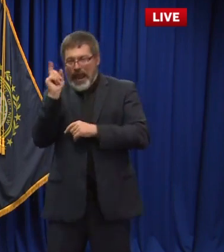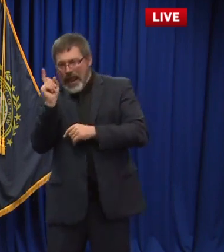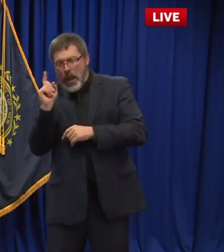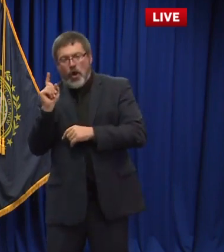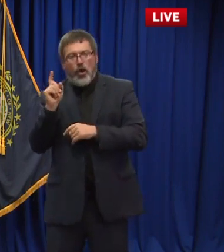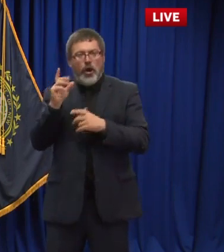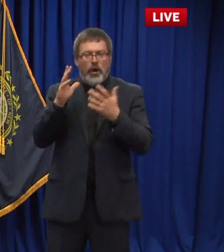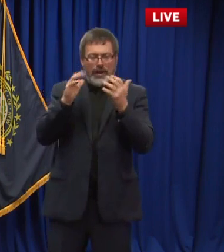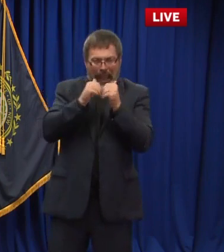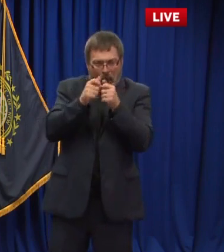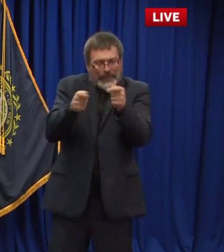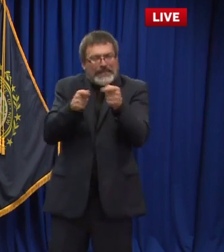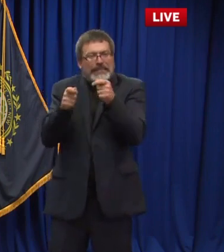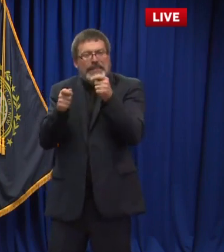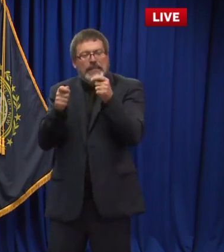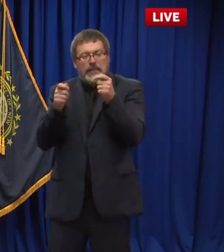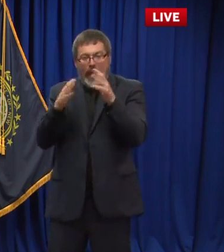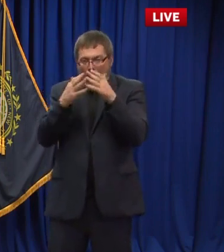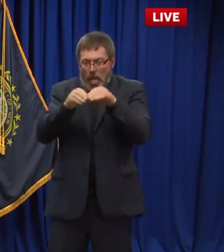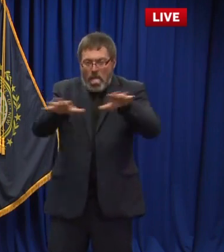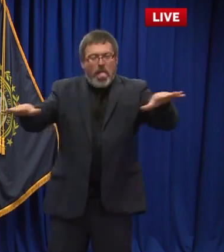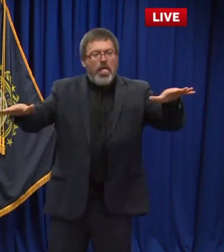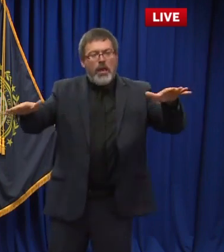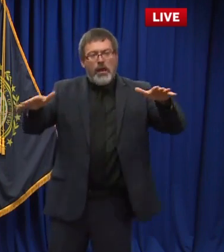HOW DO WE MINIMIZE POTENTIAL CLOSE CONTACT?